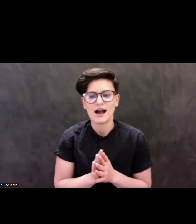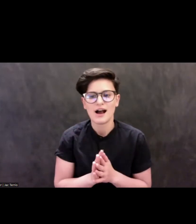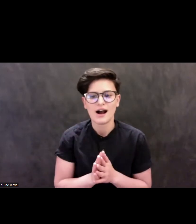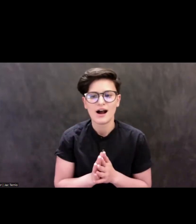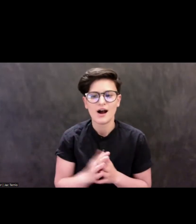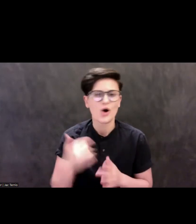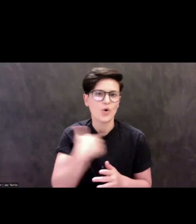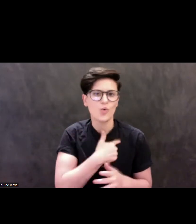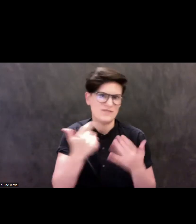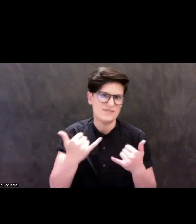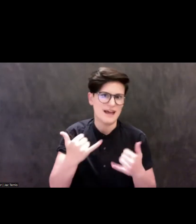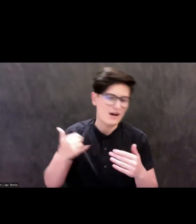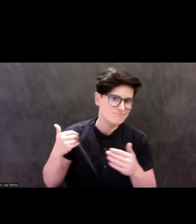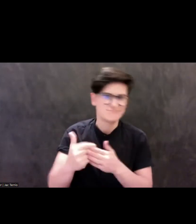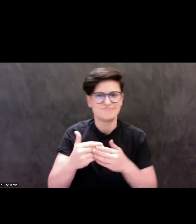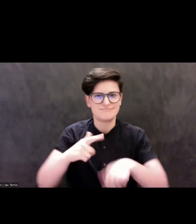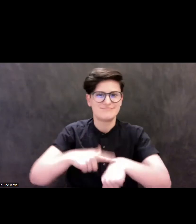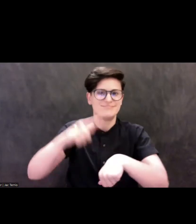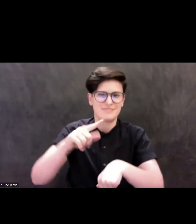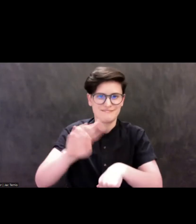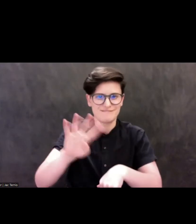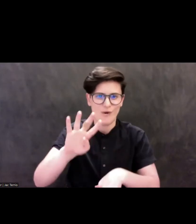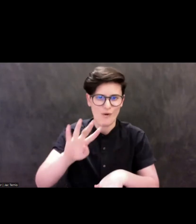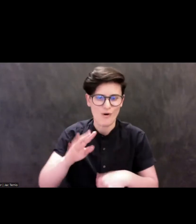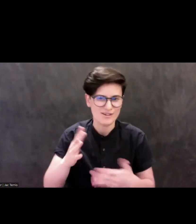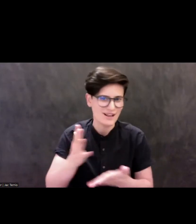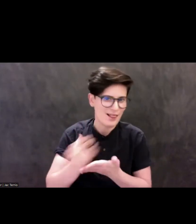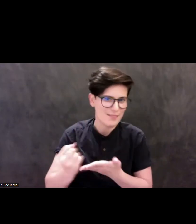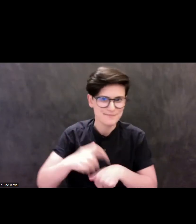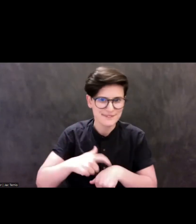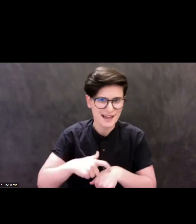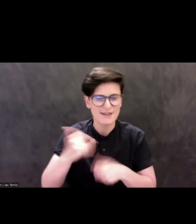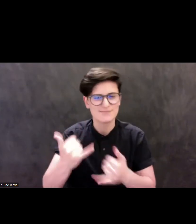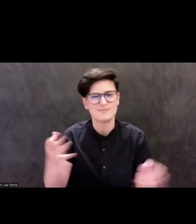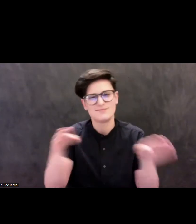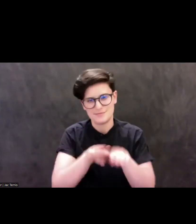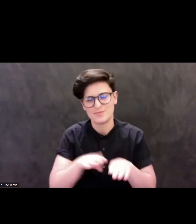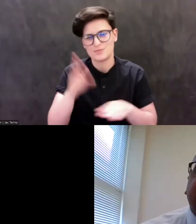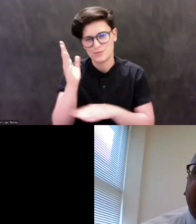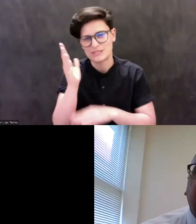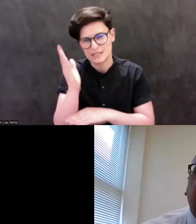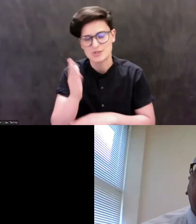the Addressee and may contain information that is PRIVILEGED and CONFIDENTIAL.